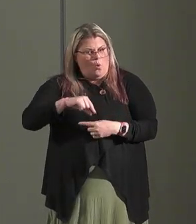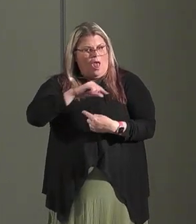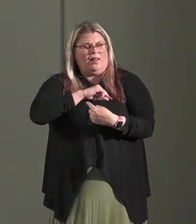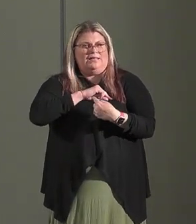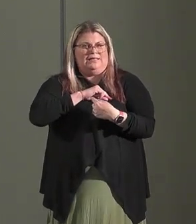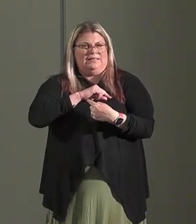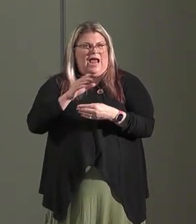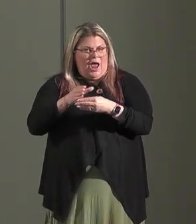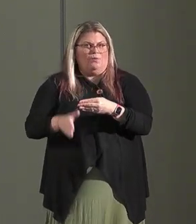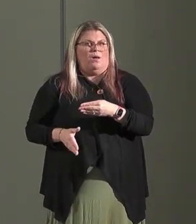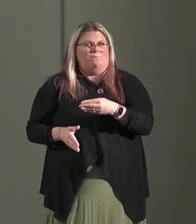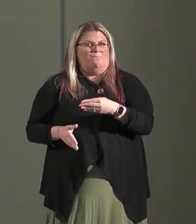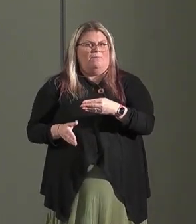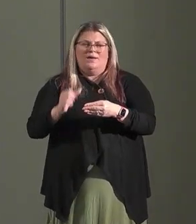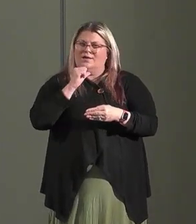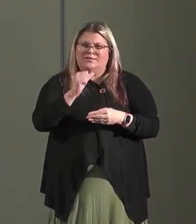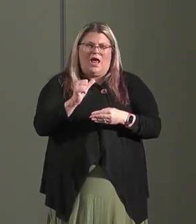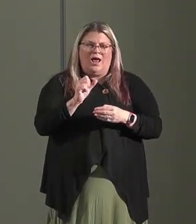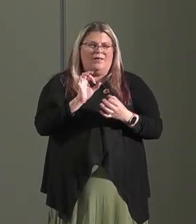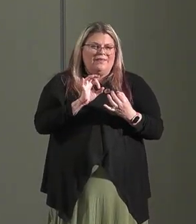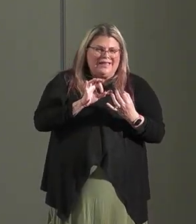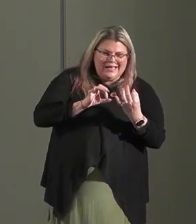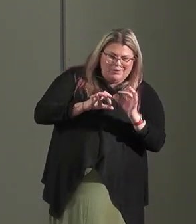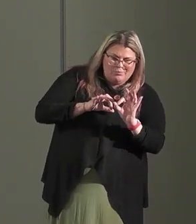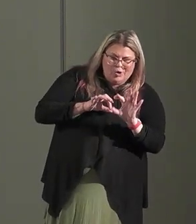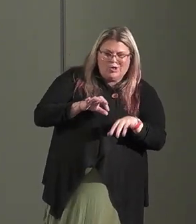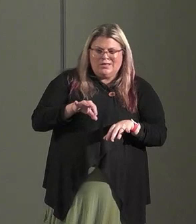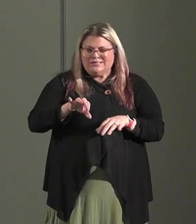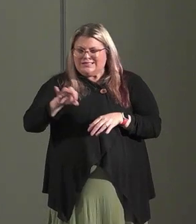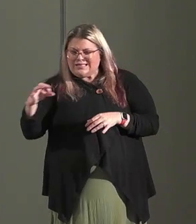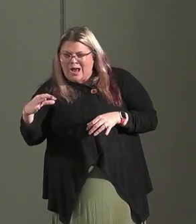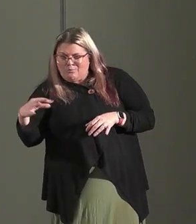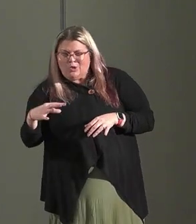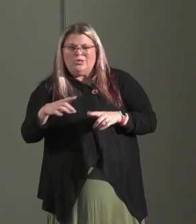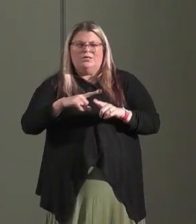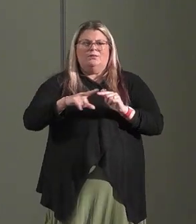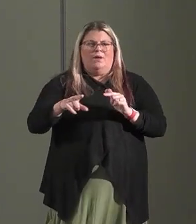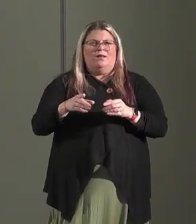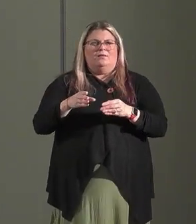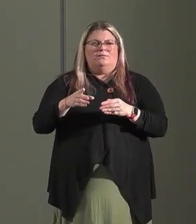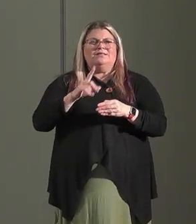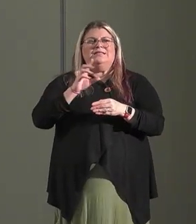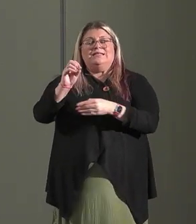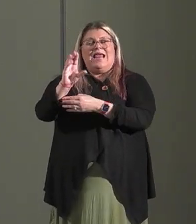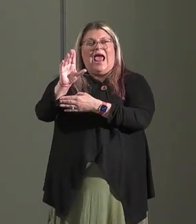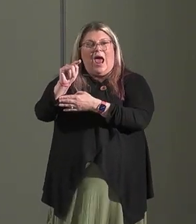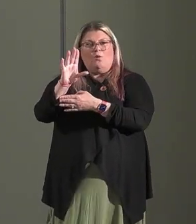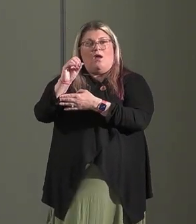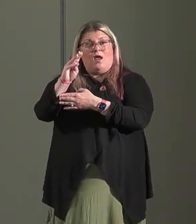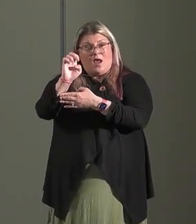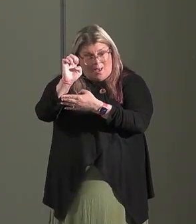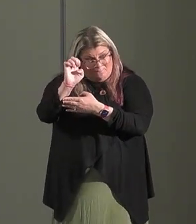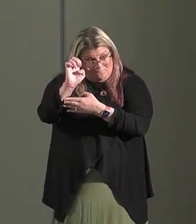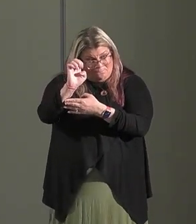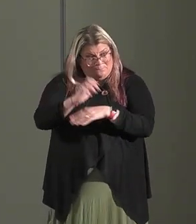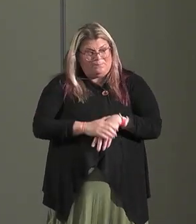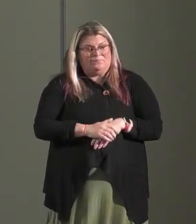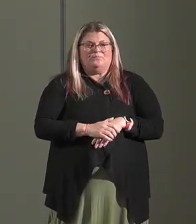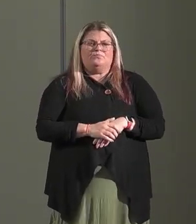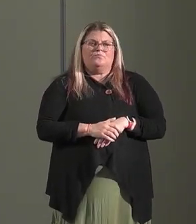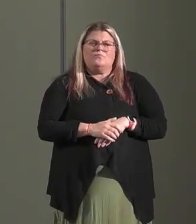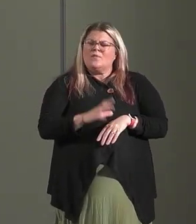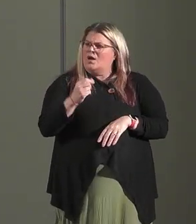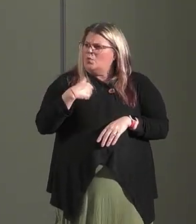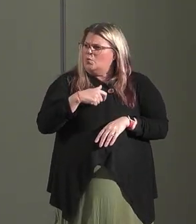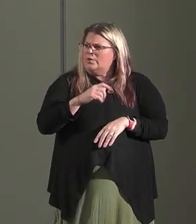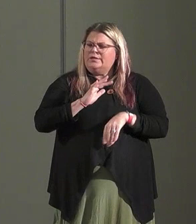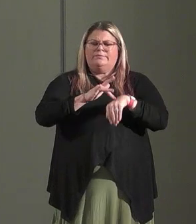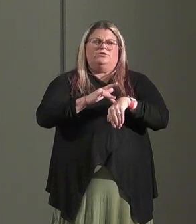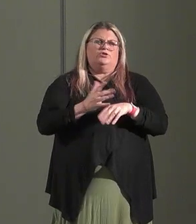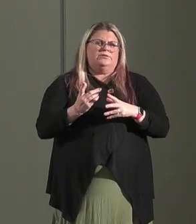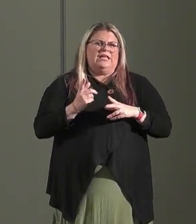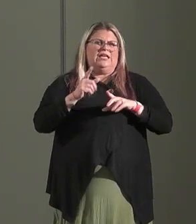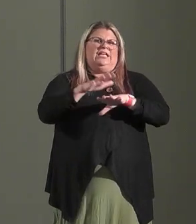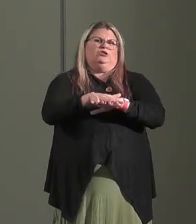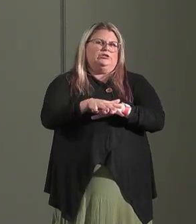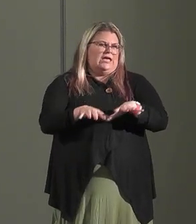outcome. Not the input, output, but the outcome. Then we touched on intersectionality. How might